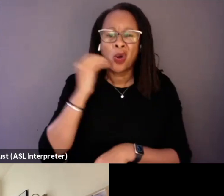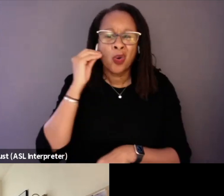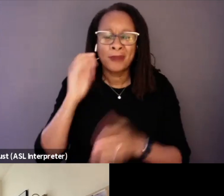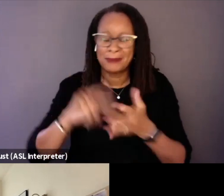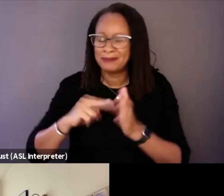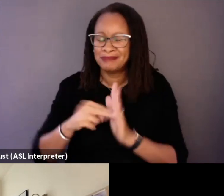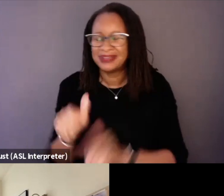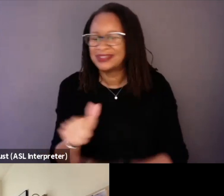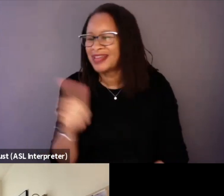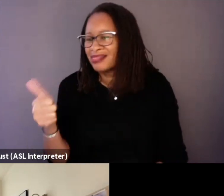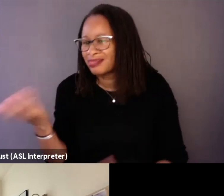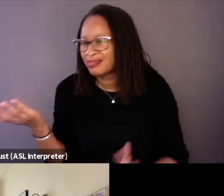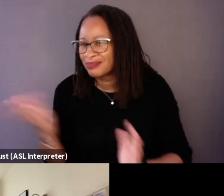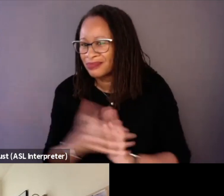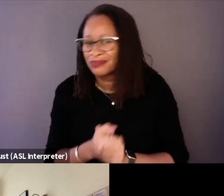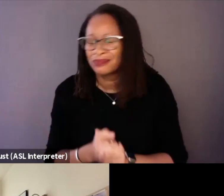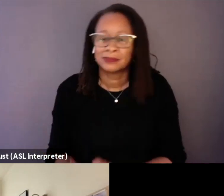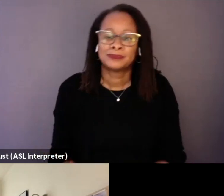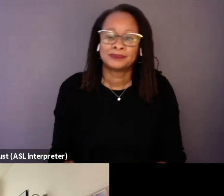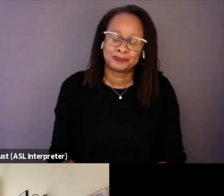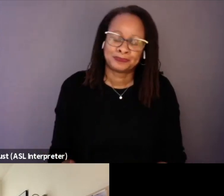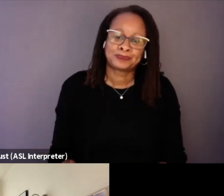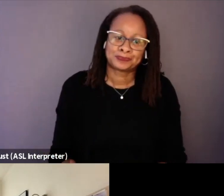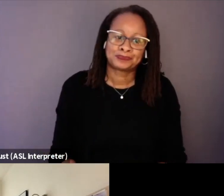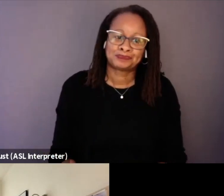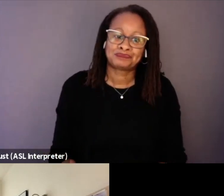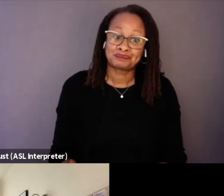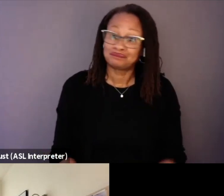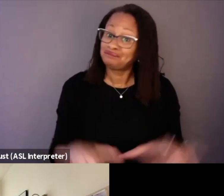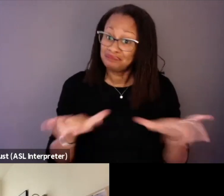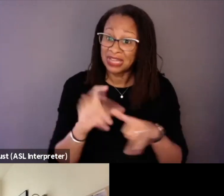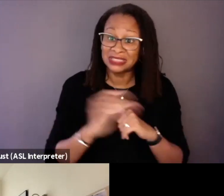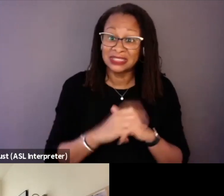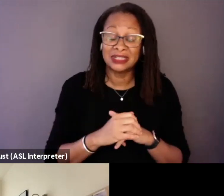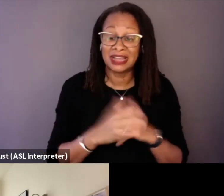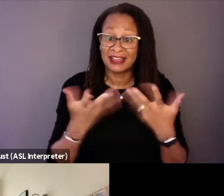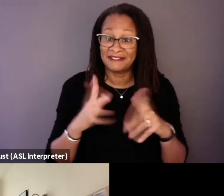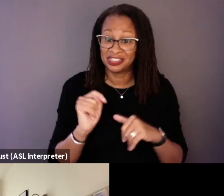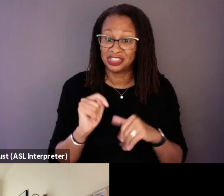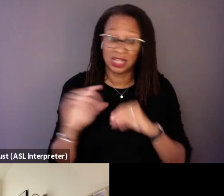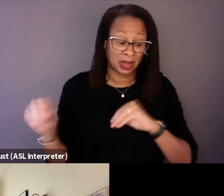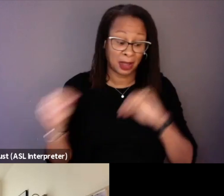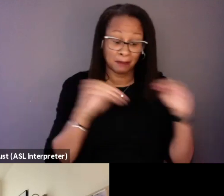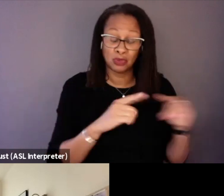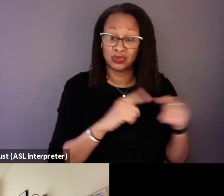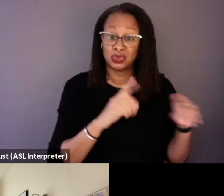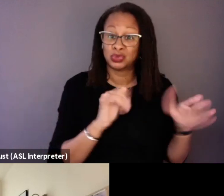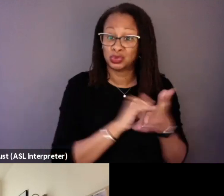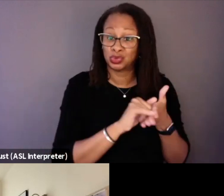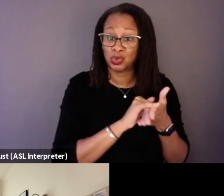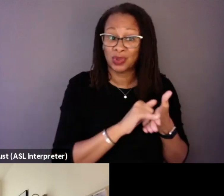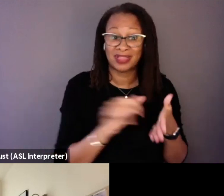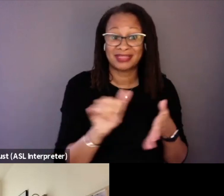So I did that and when I finished that, I moved to New York, but like I said,